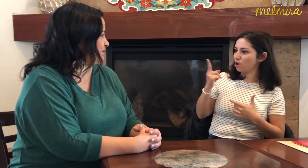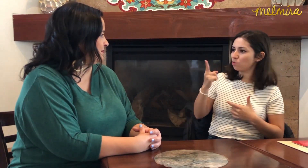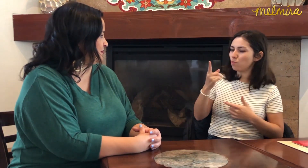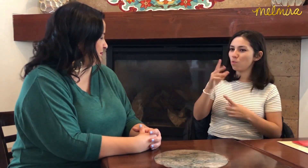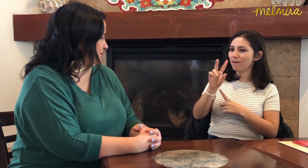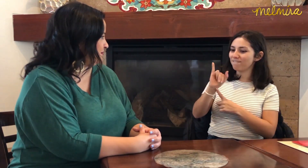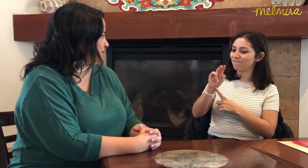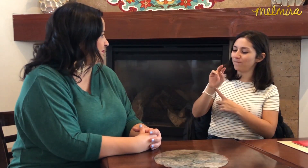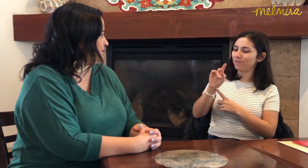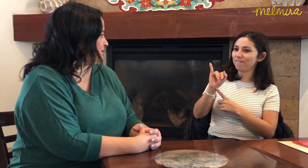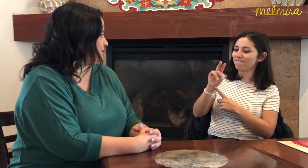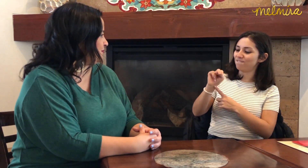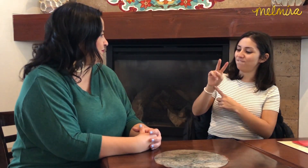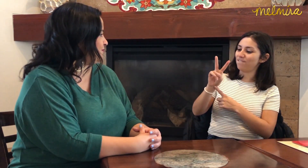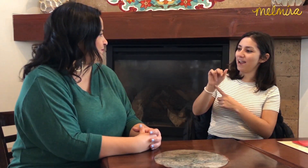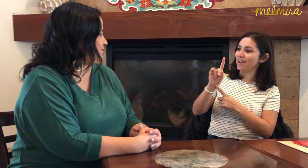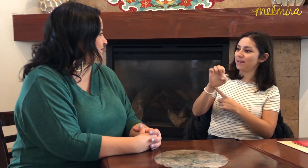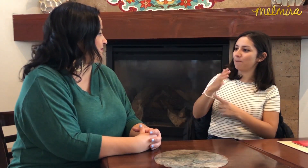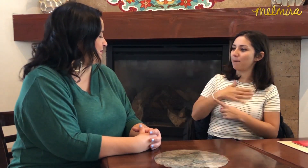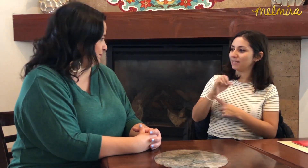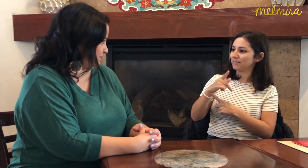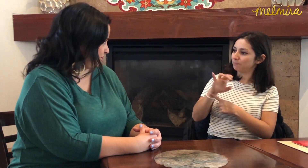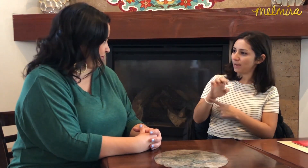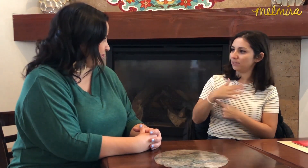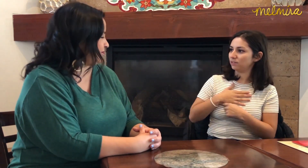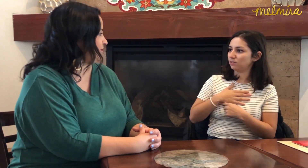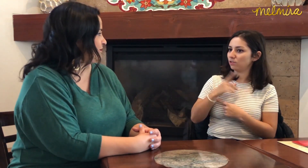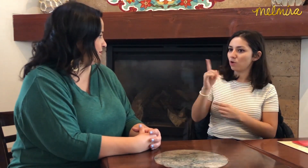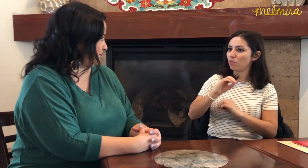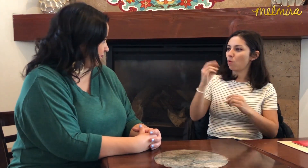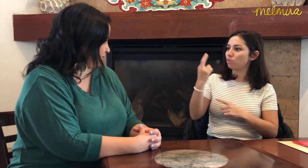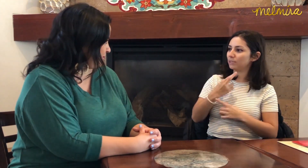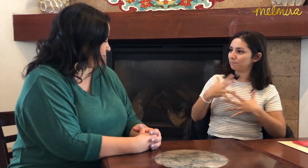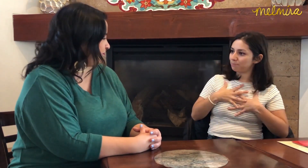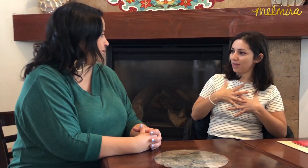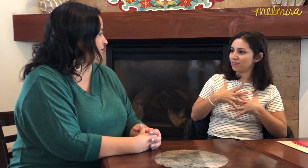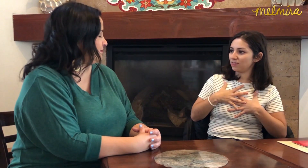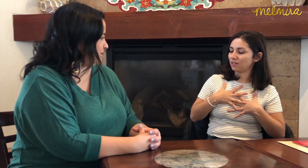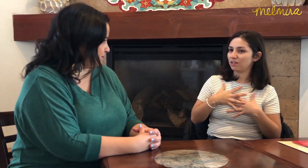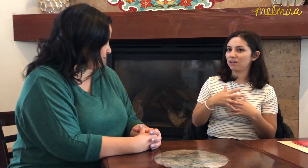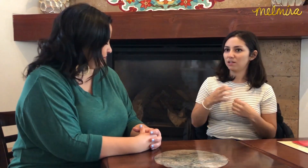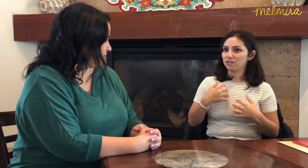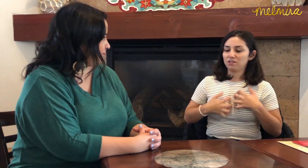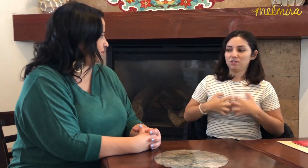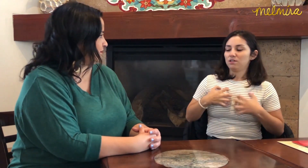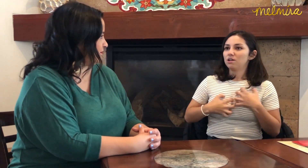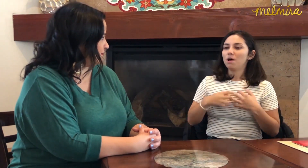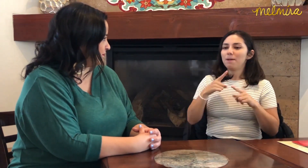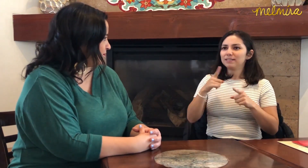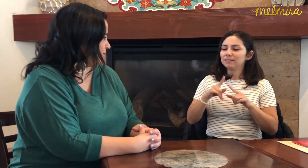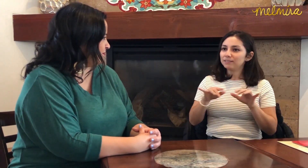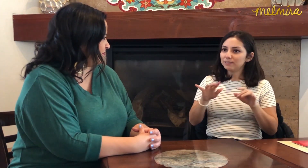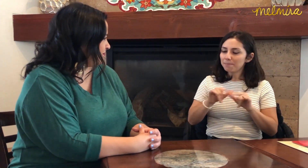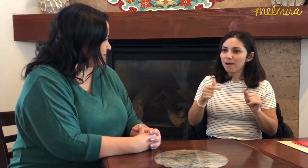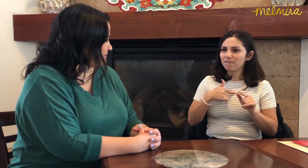Someone would invade my space. There is no respect. It makes me upset.